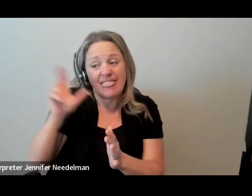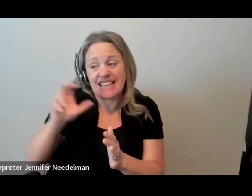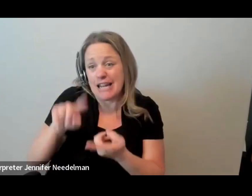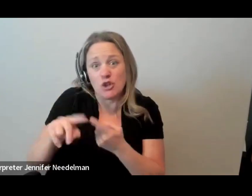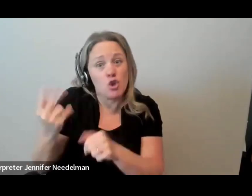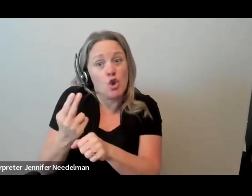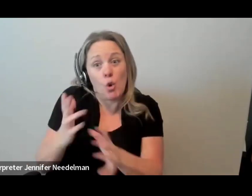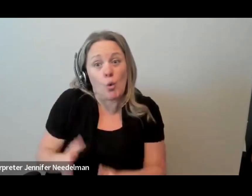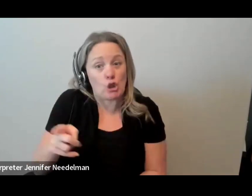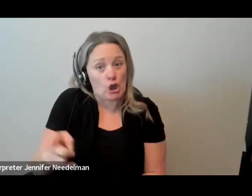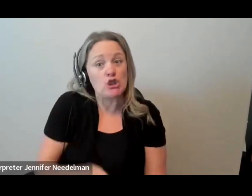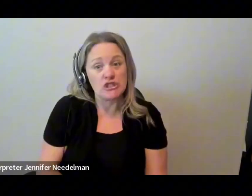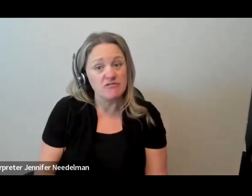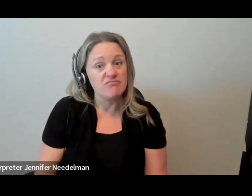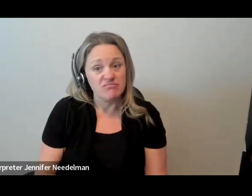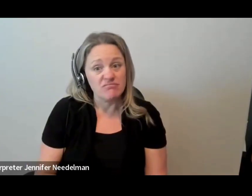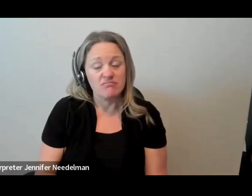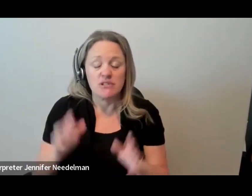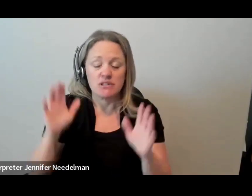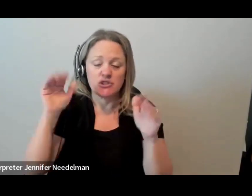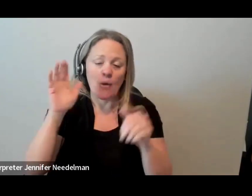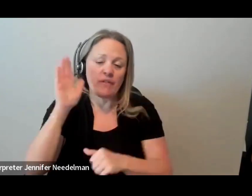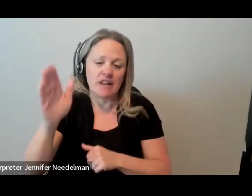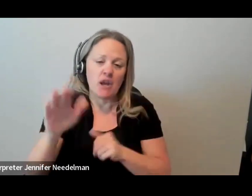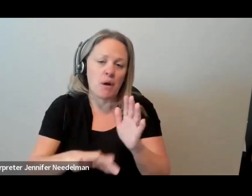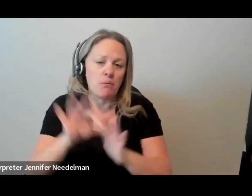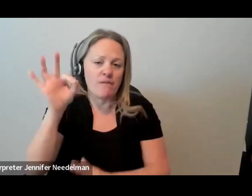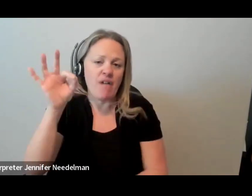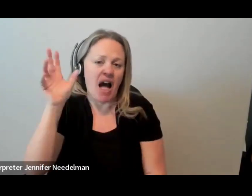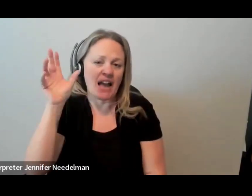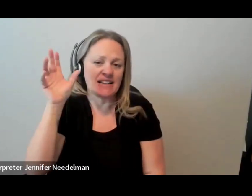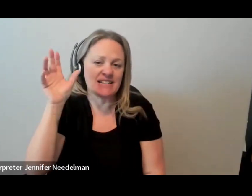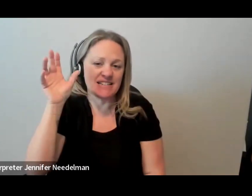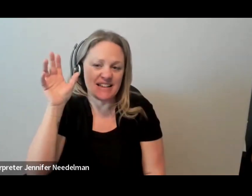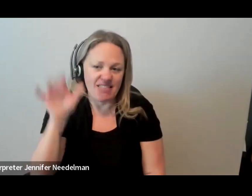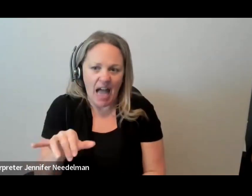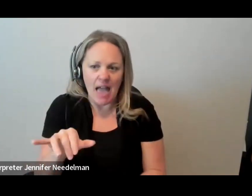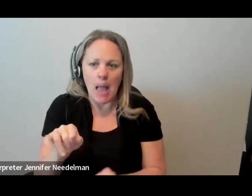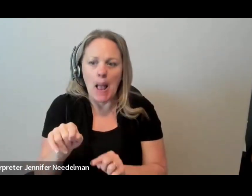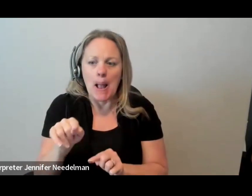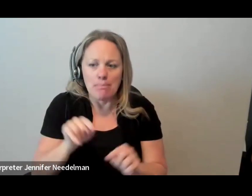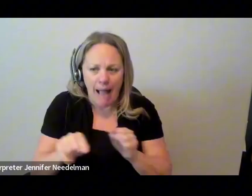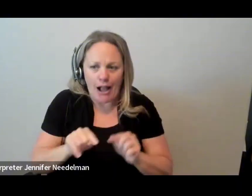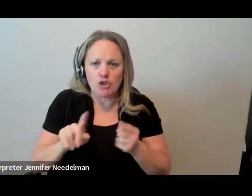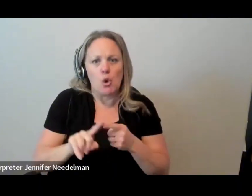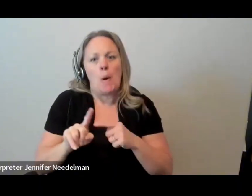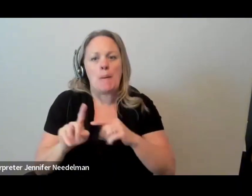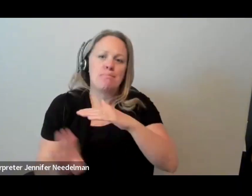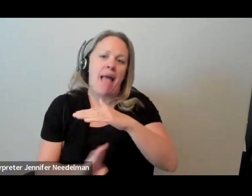And so hopefully we'll find that, that back to basics in all of this. As things accelerate,